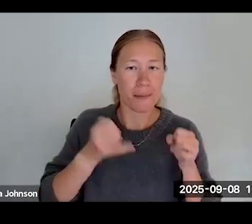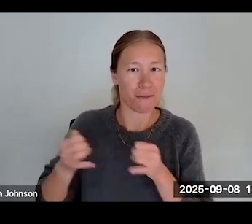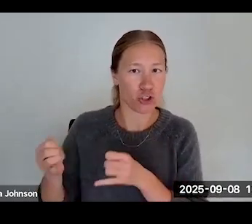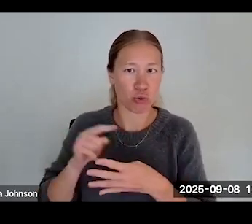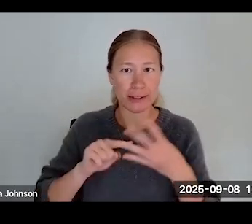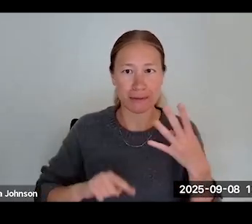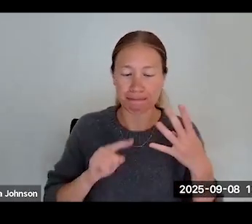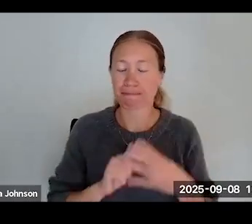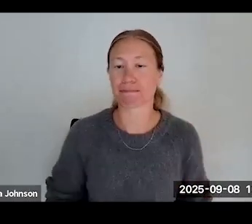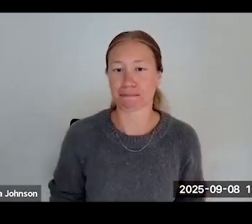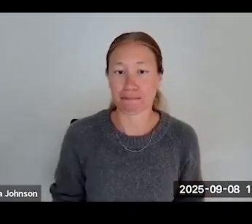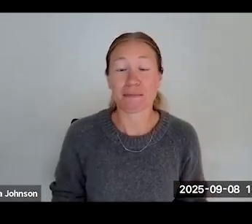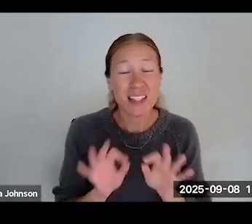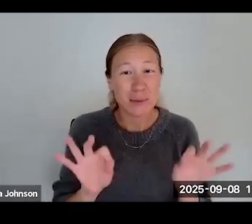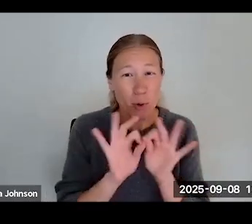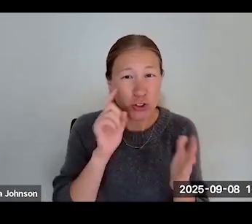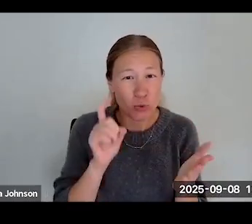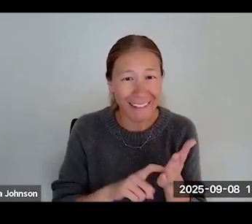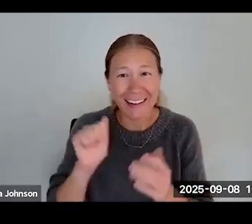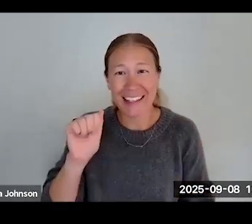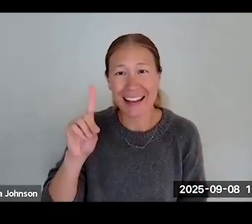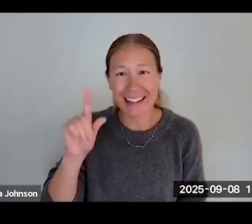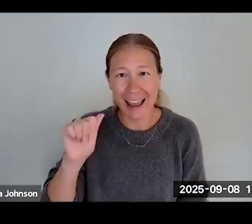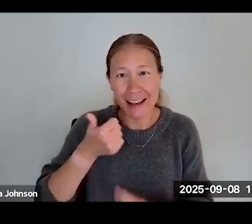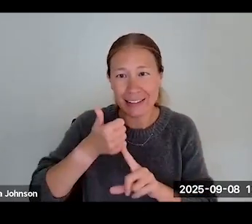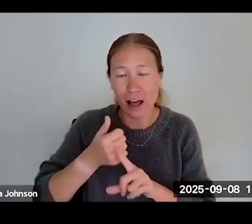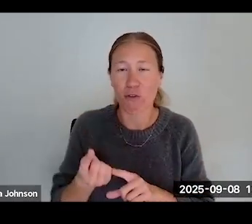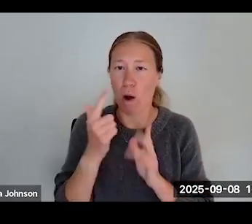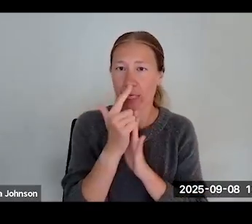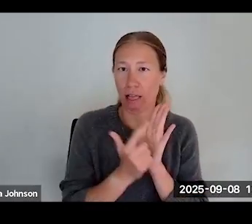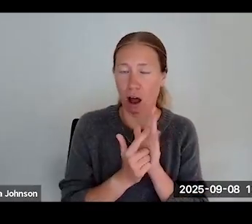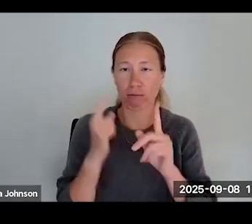It's important to know that the ADA is just one law that aims to protect individuals with disabilities